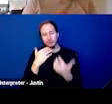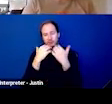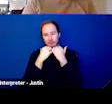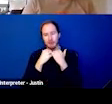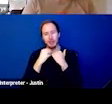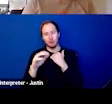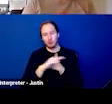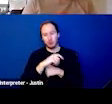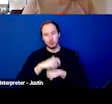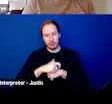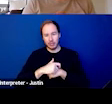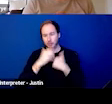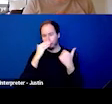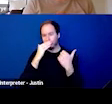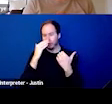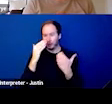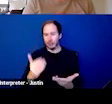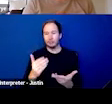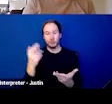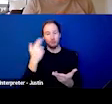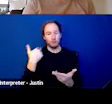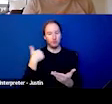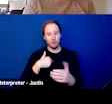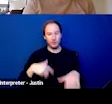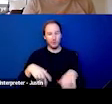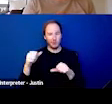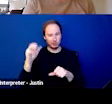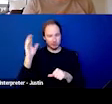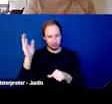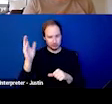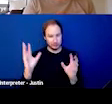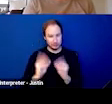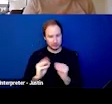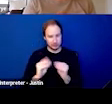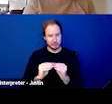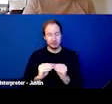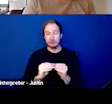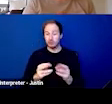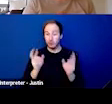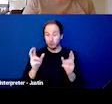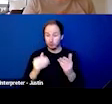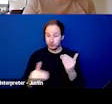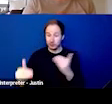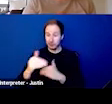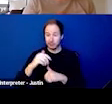And so that's why we are here doing this work. So until next time, thanks, everybody.